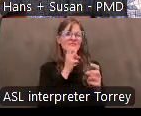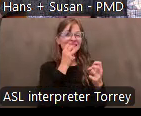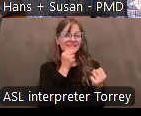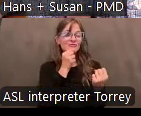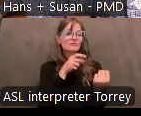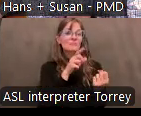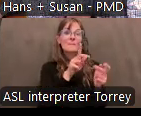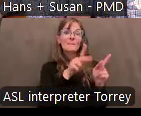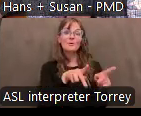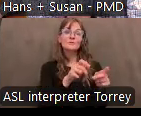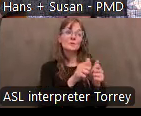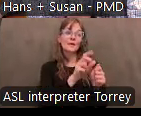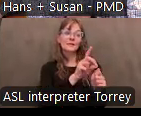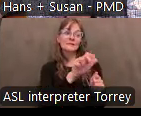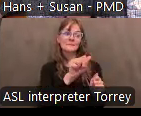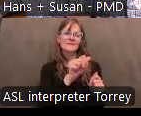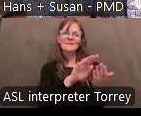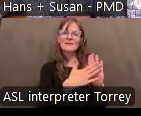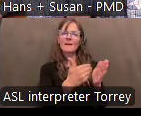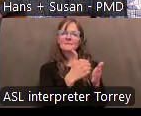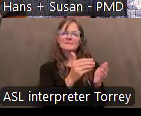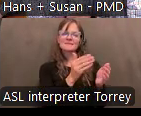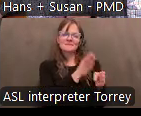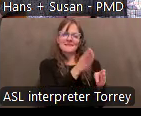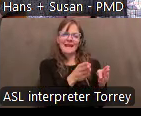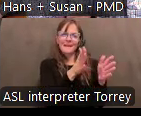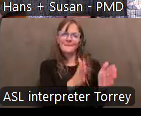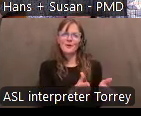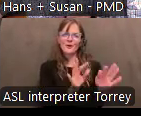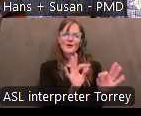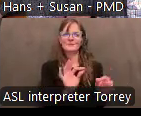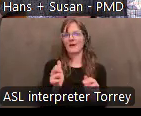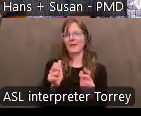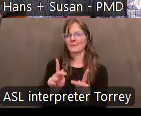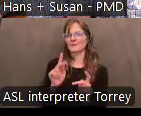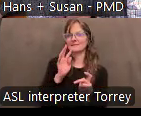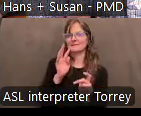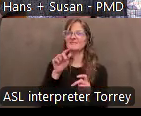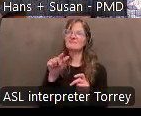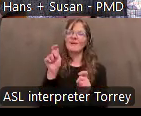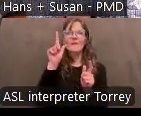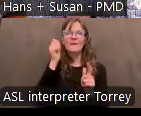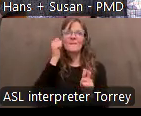I really wake up every day excited to go to work. This is something that I'm very passionate about. I want to have a career in this.